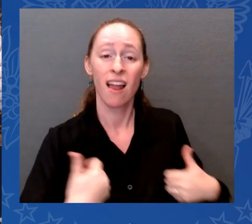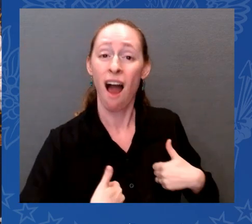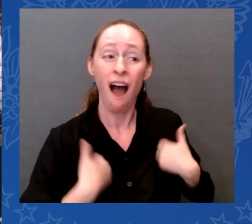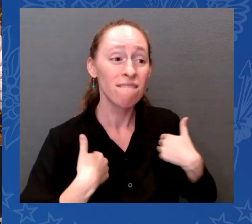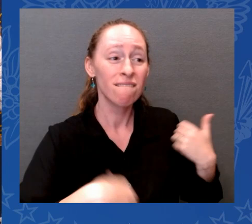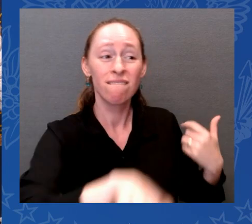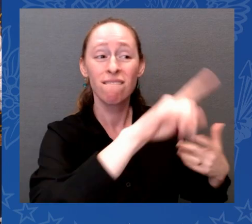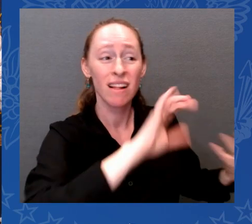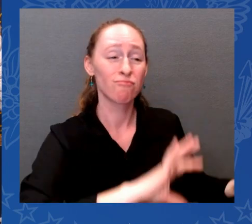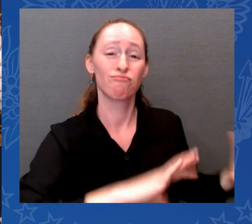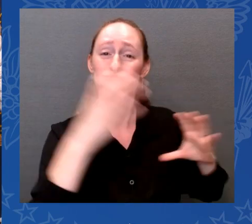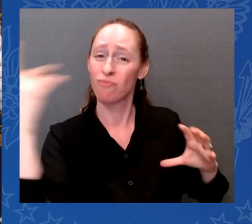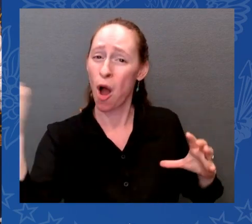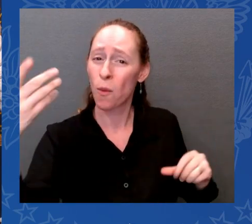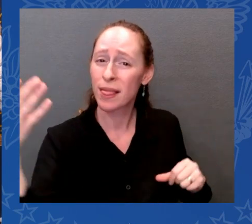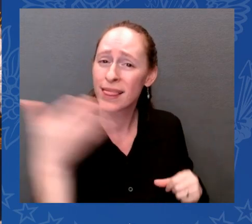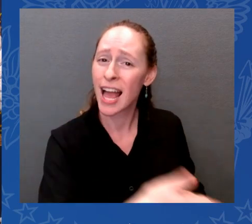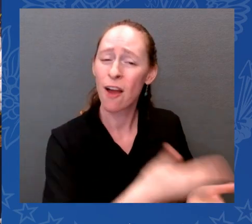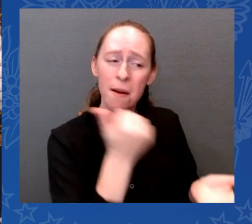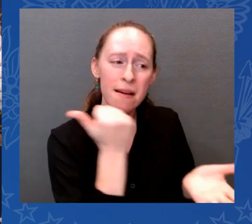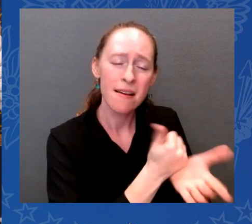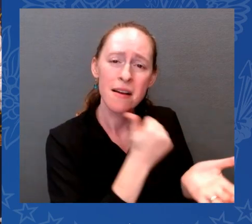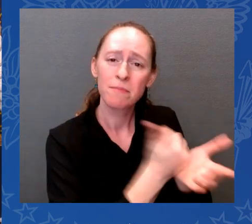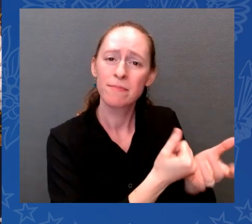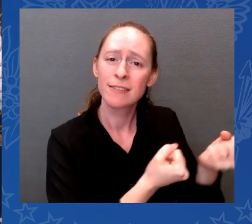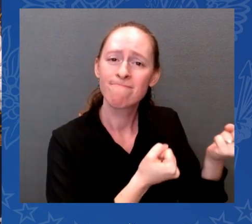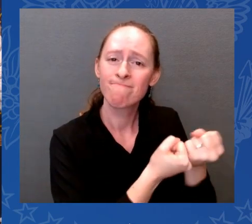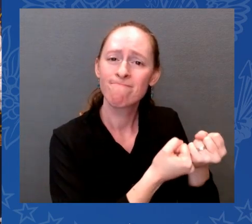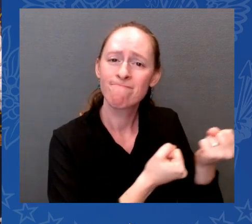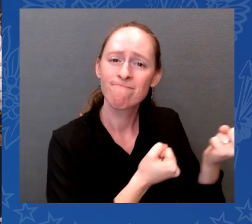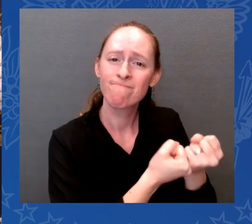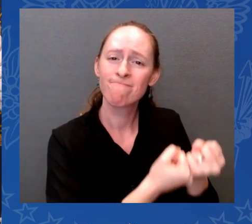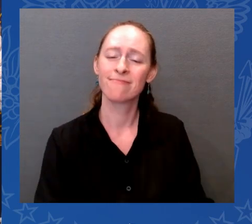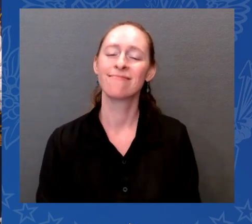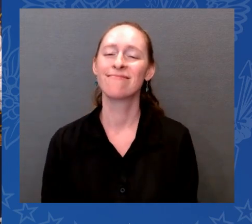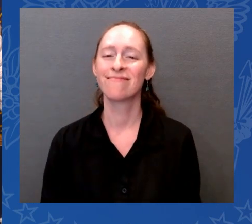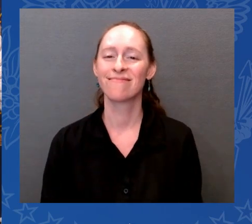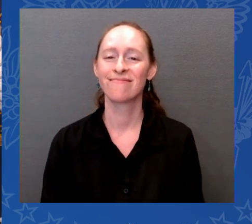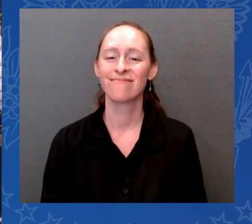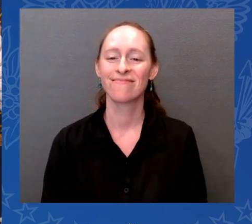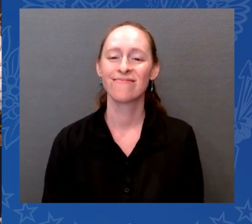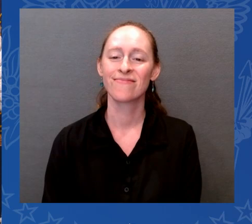you know, you're also -- what people don't realize, you're the same folks who are there holding the boot in a corner